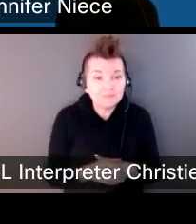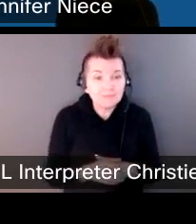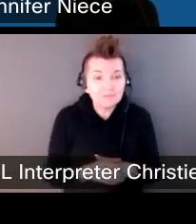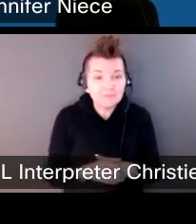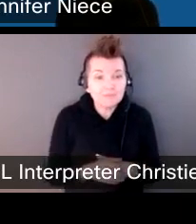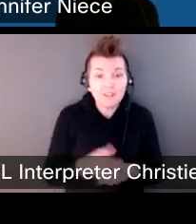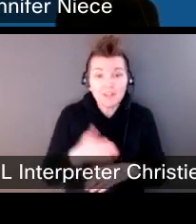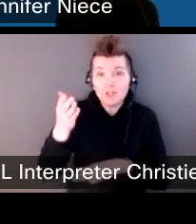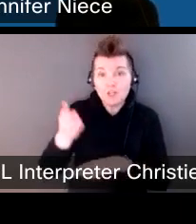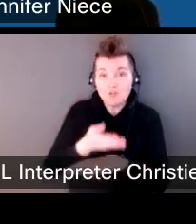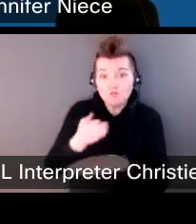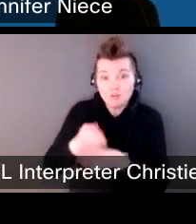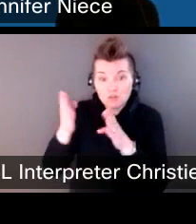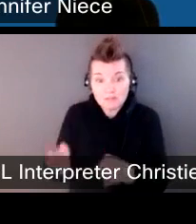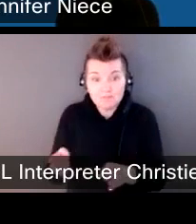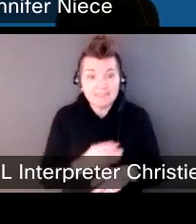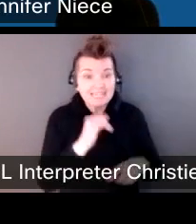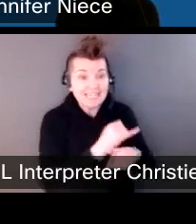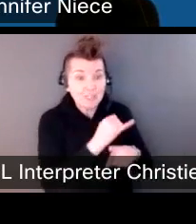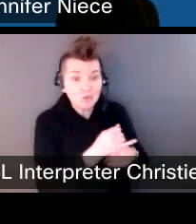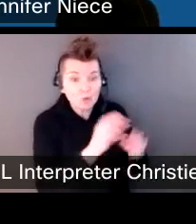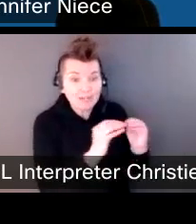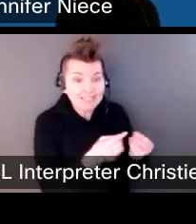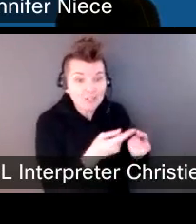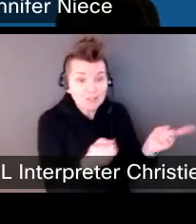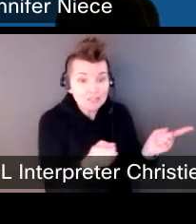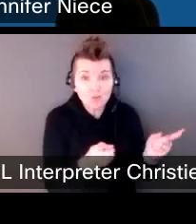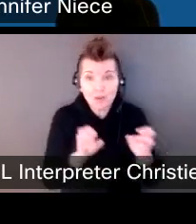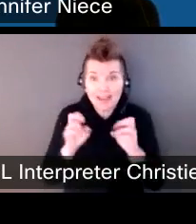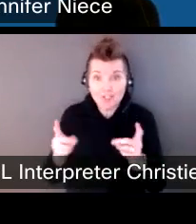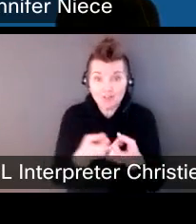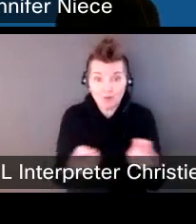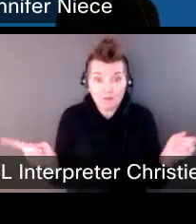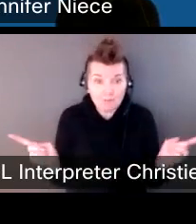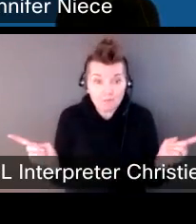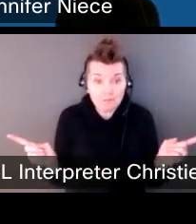to educate and reinforce these expectations, and to provide examples of best practices